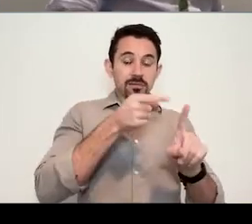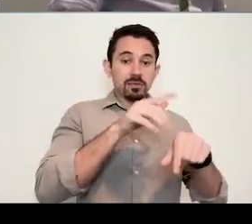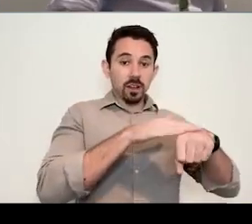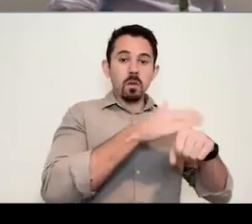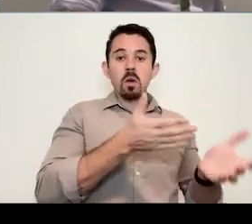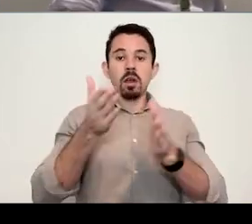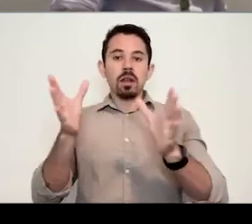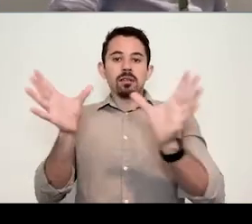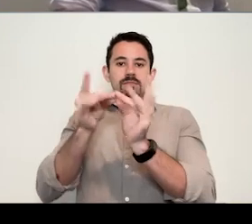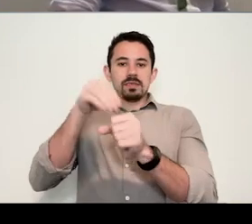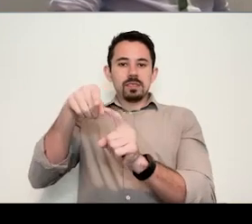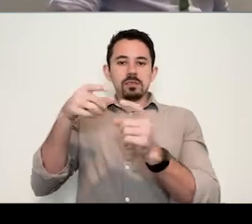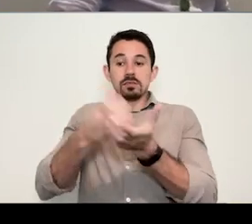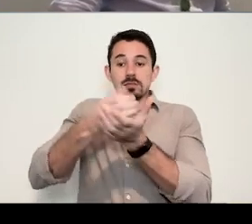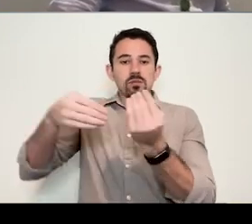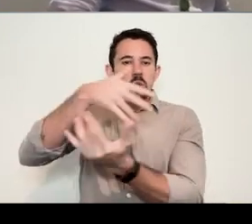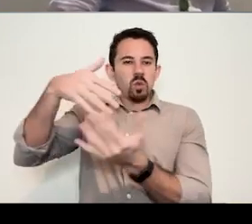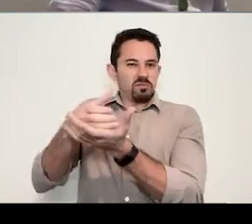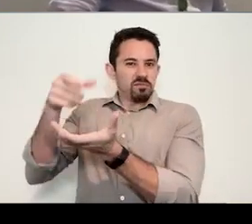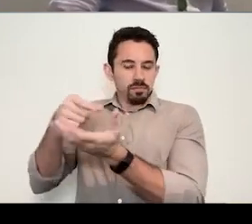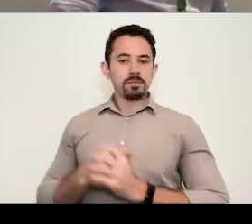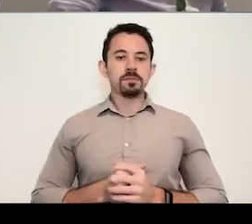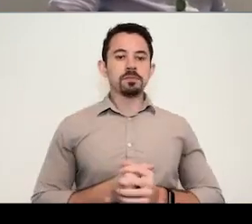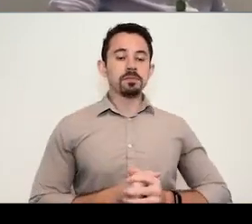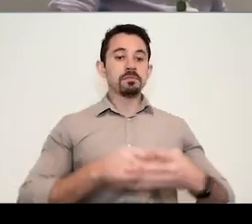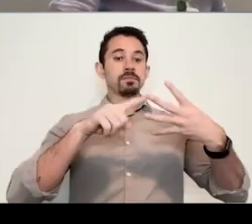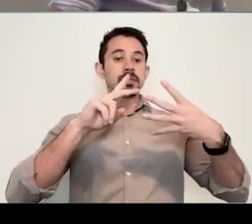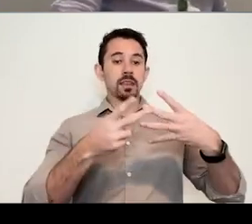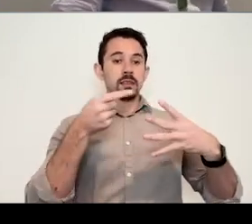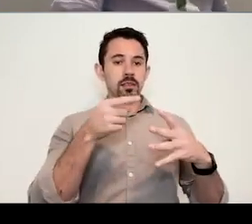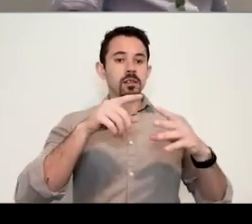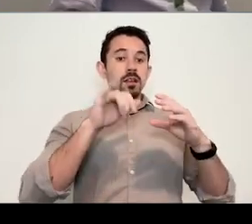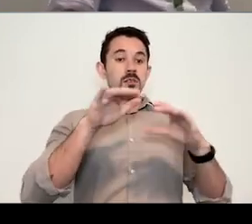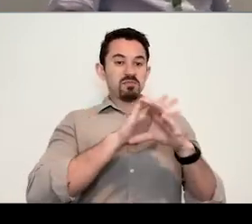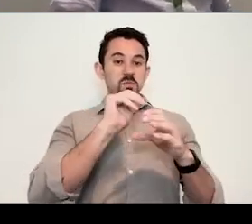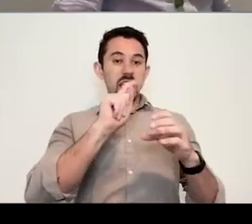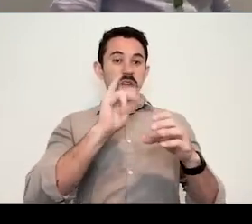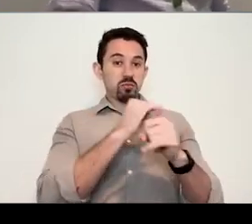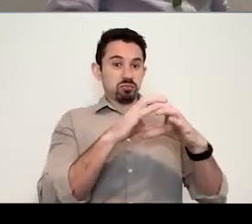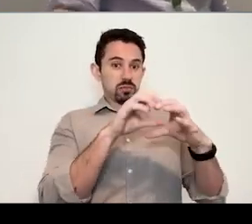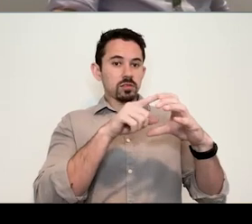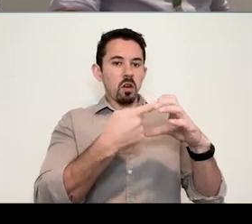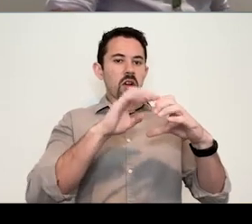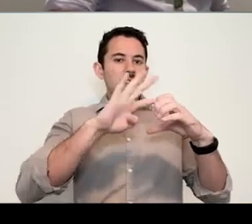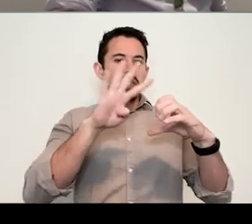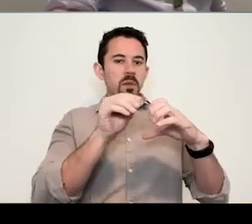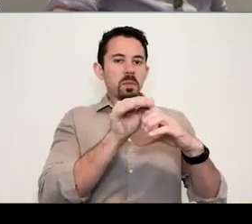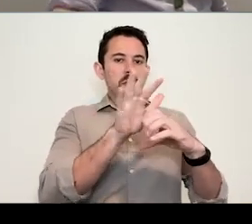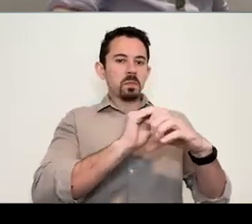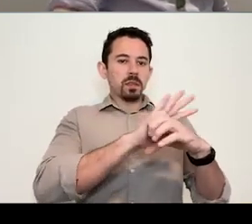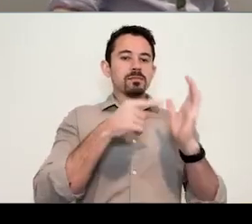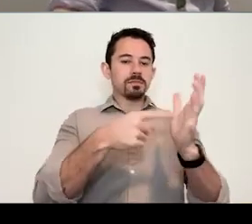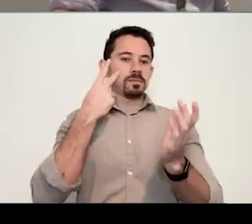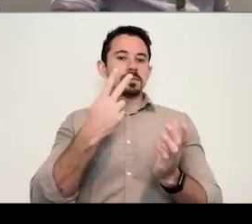to a surface or initial cohesion in solution. The second stage is the secretion of a matrix,